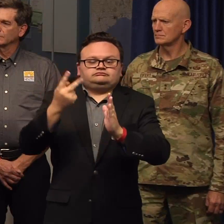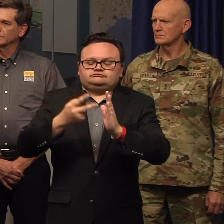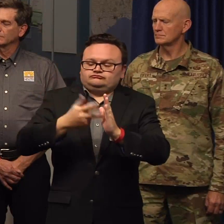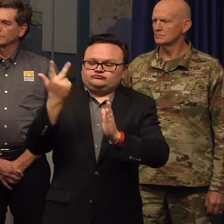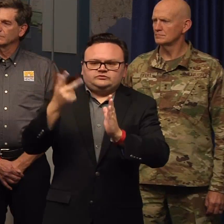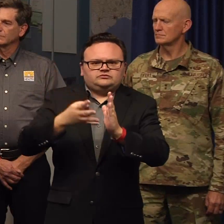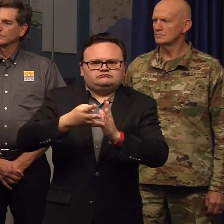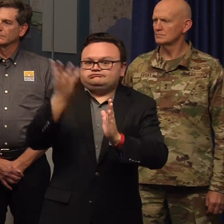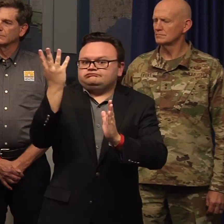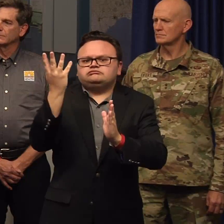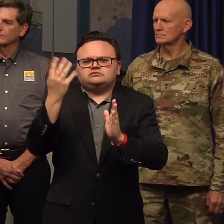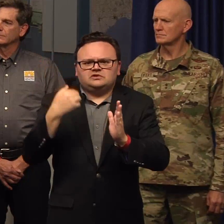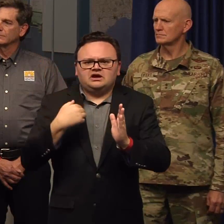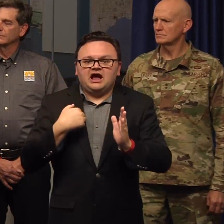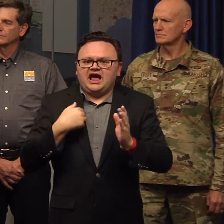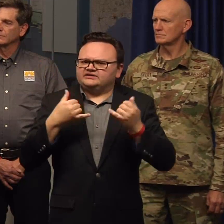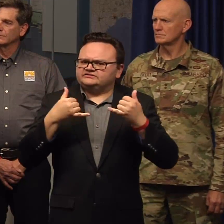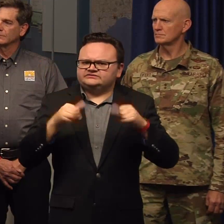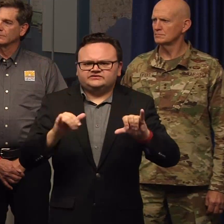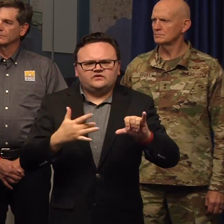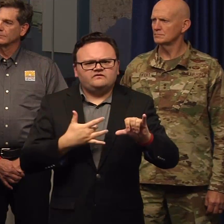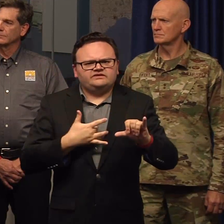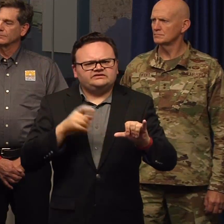PRIVATE SIDE 2050 TESTS SO IF YOU GO BACK A WEEK, 10 DAYS AGO